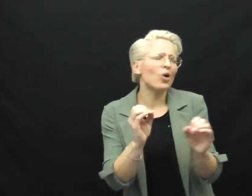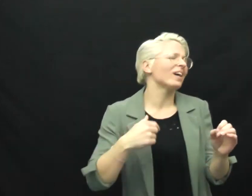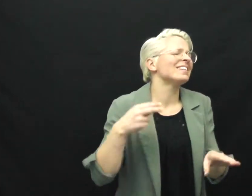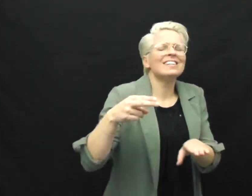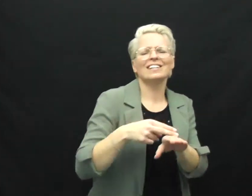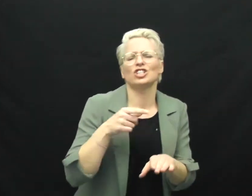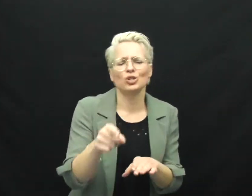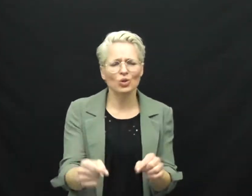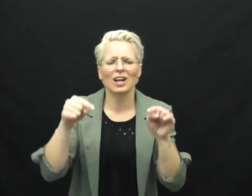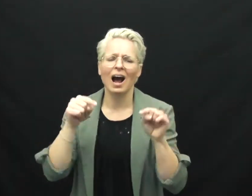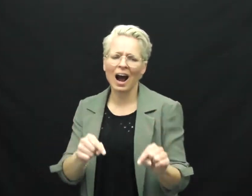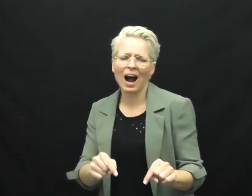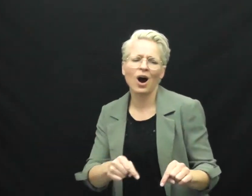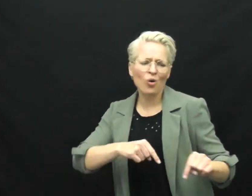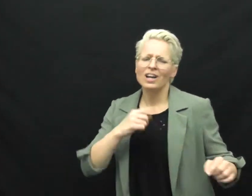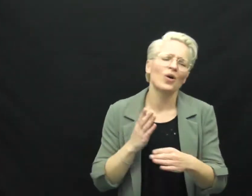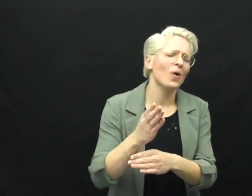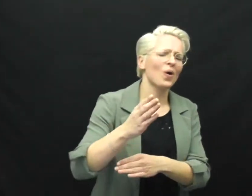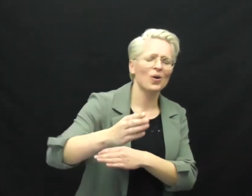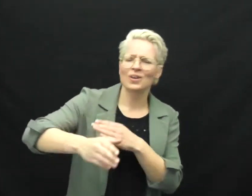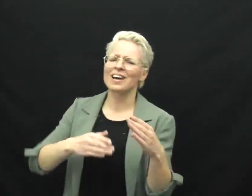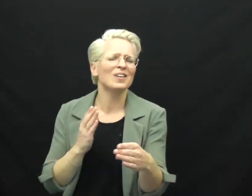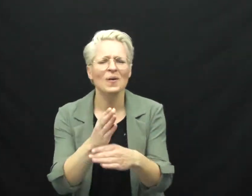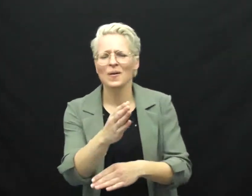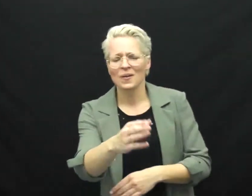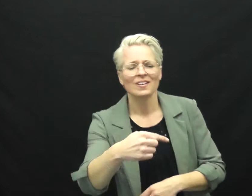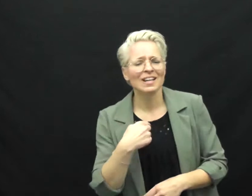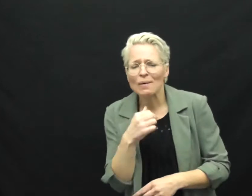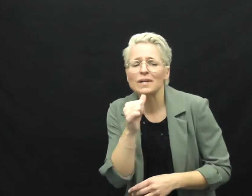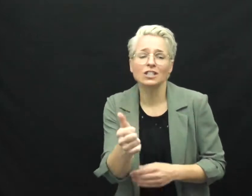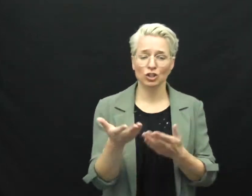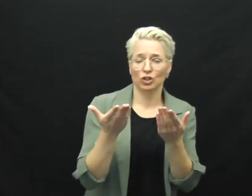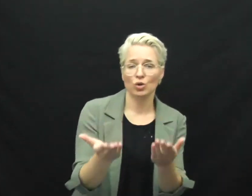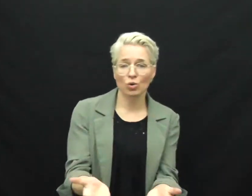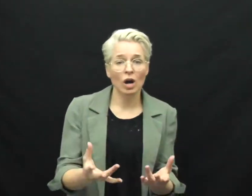Oh, I need you now And on, and on, I miss you